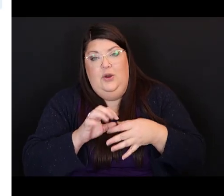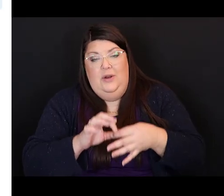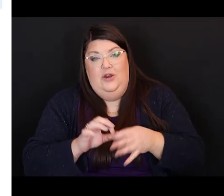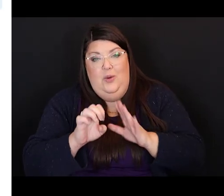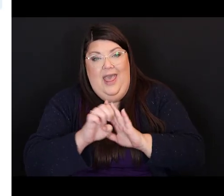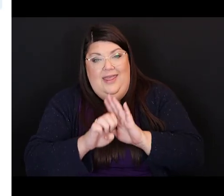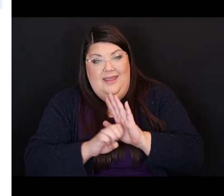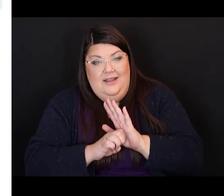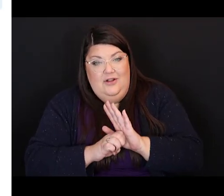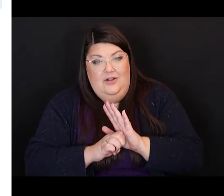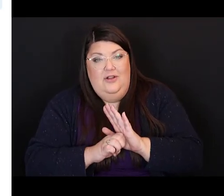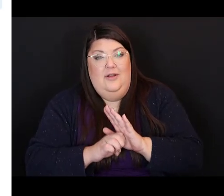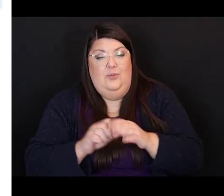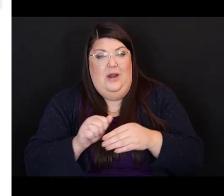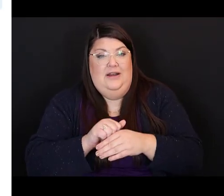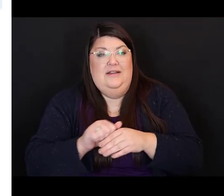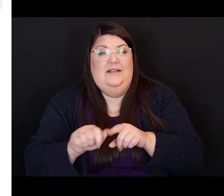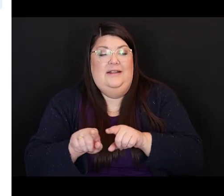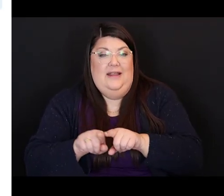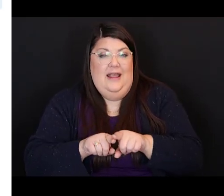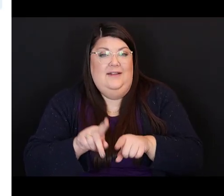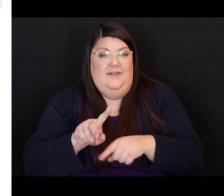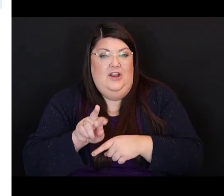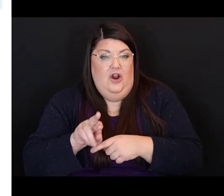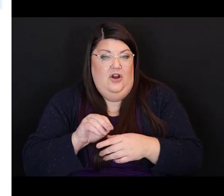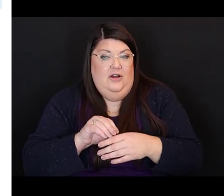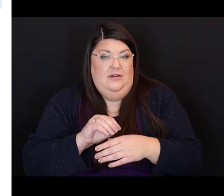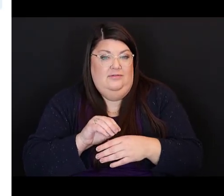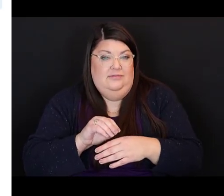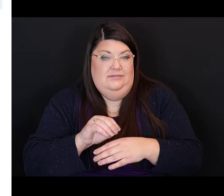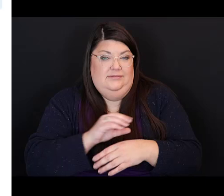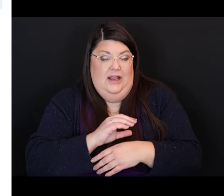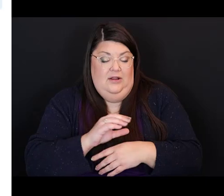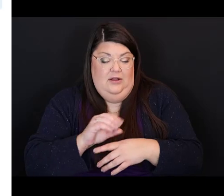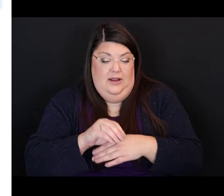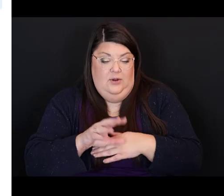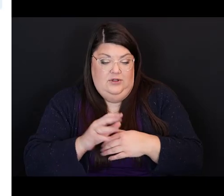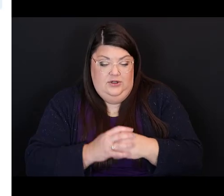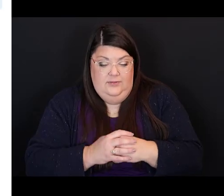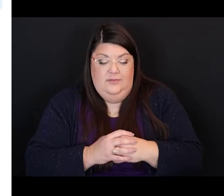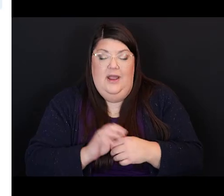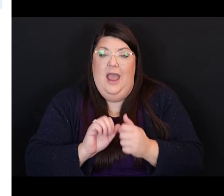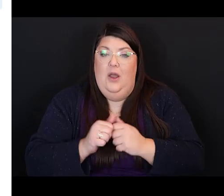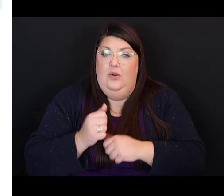related to ethical practices as a rehabilitation counselor, how to use labor market analysis in